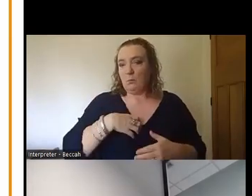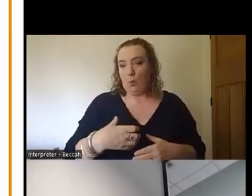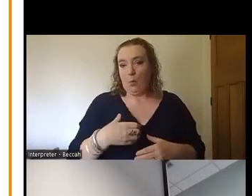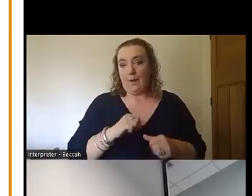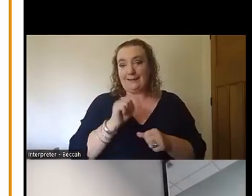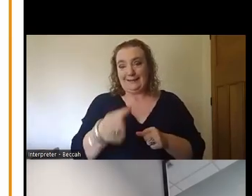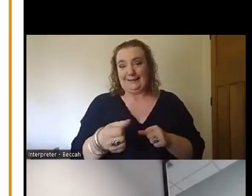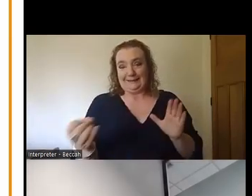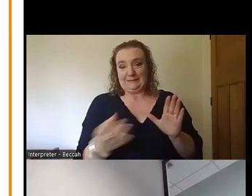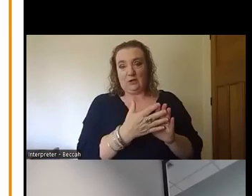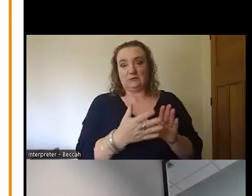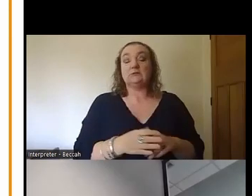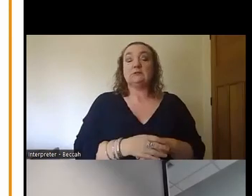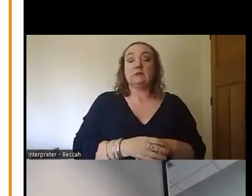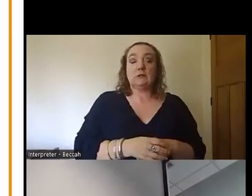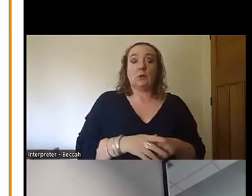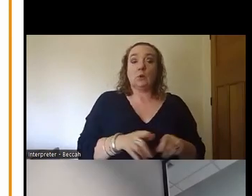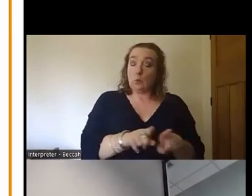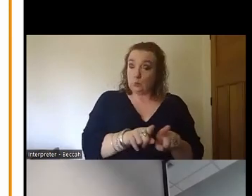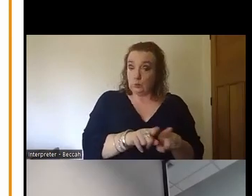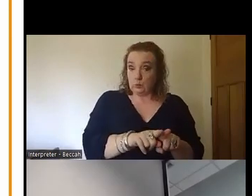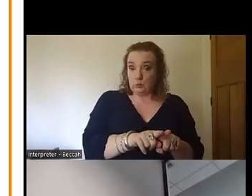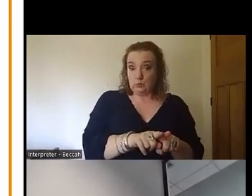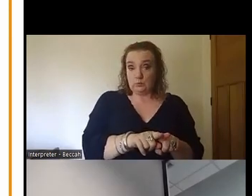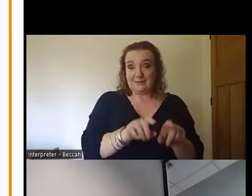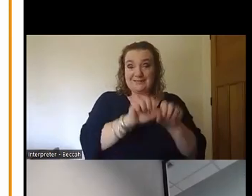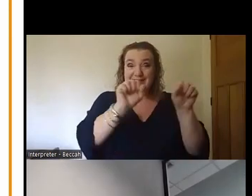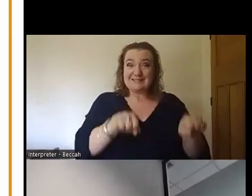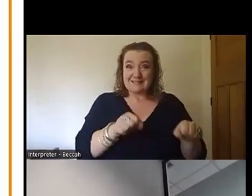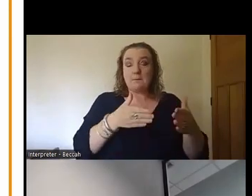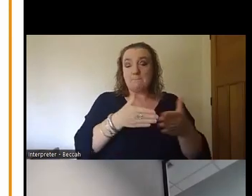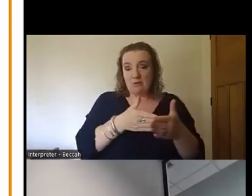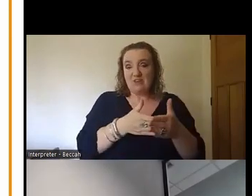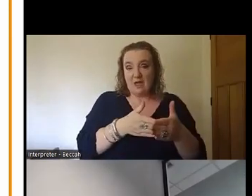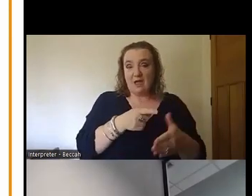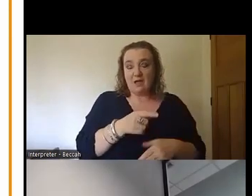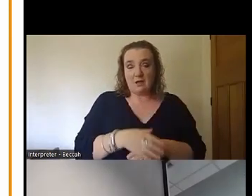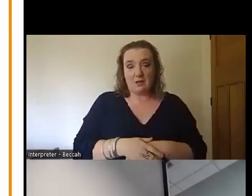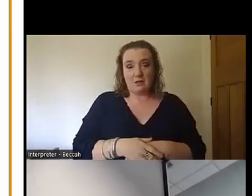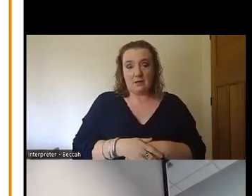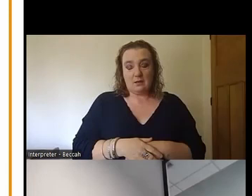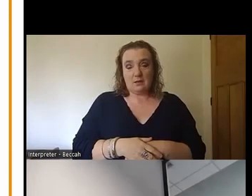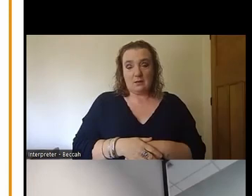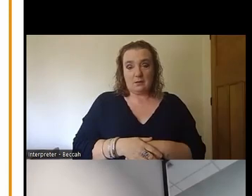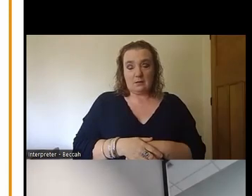What also exists, and this is much more of a system barrier that the Twin Track,